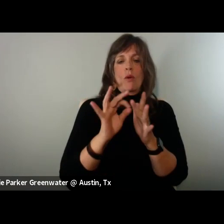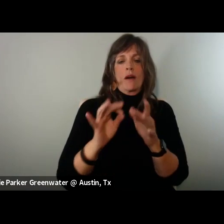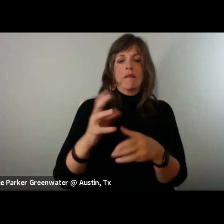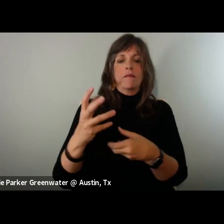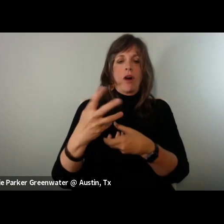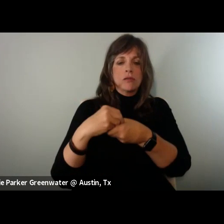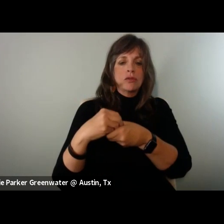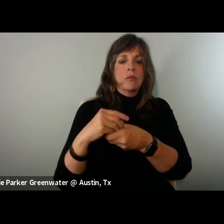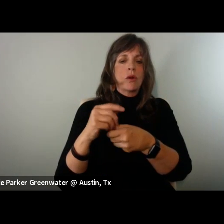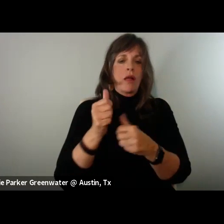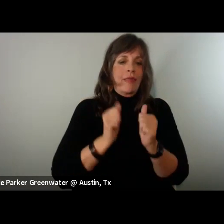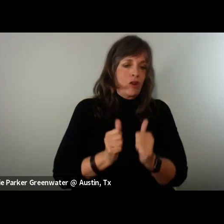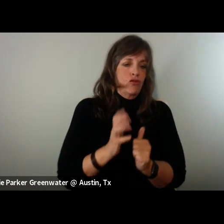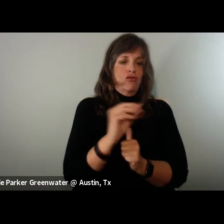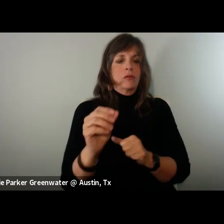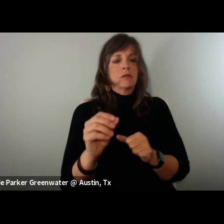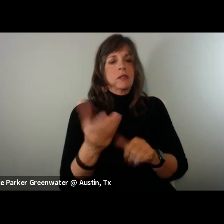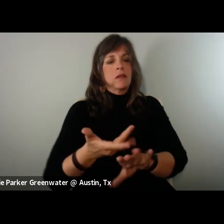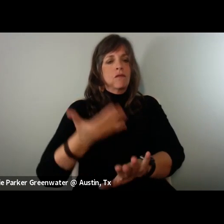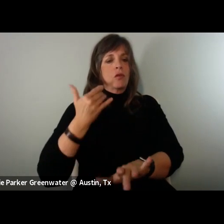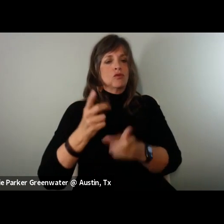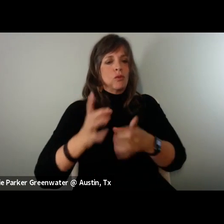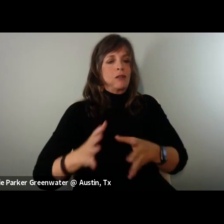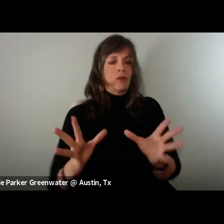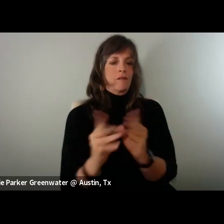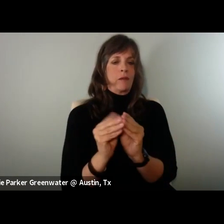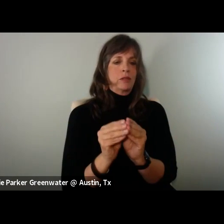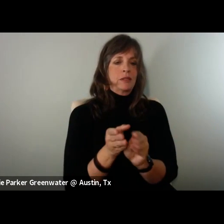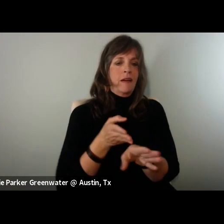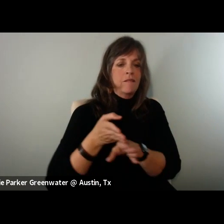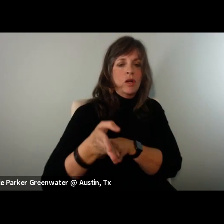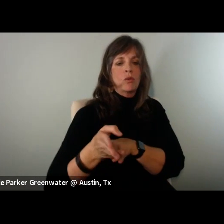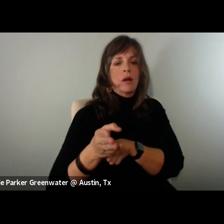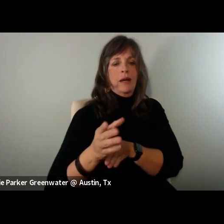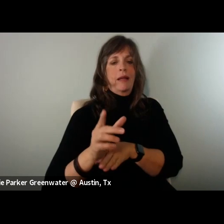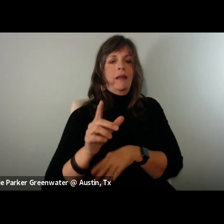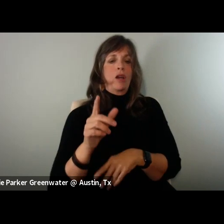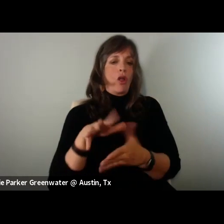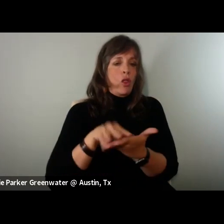and Fieldwide Learning at Theater Communications Group. My pronouns are she, her, and hers.